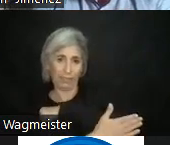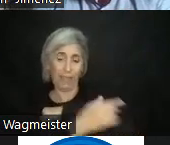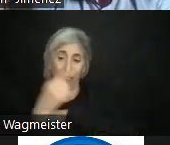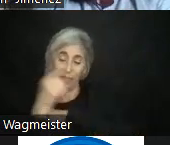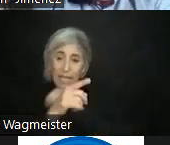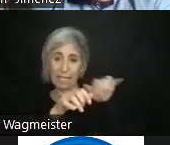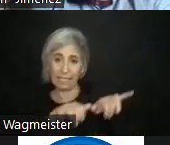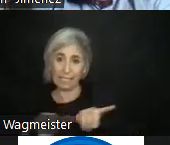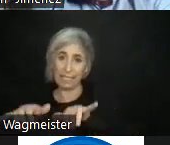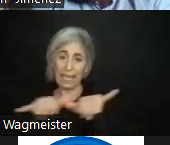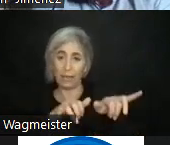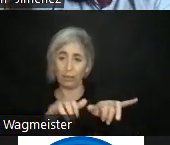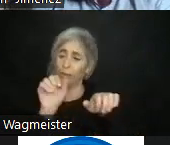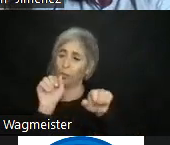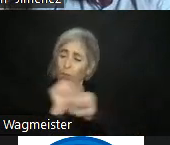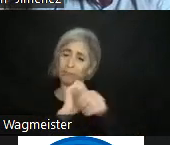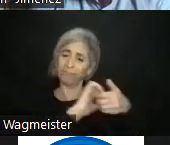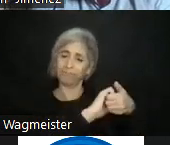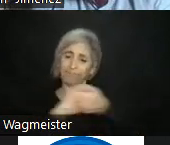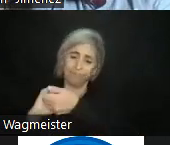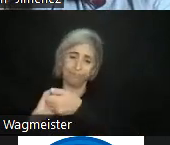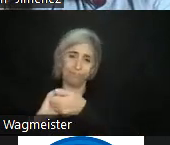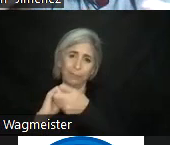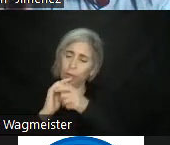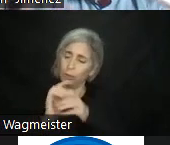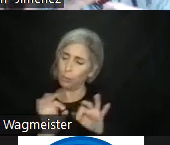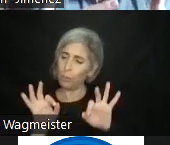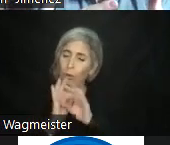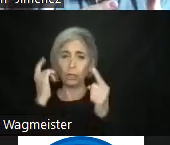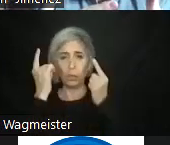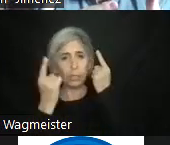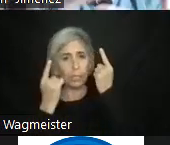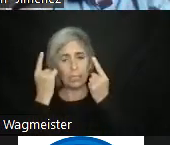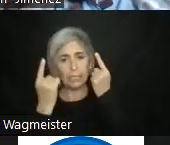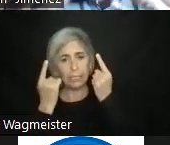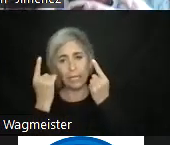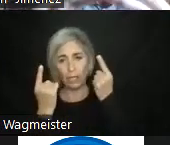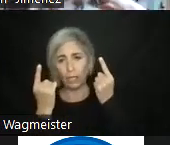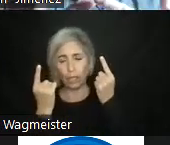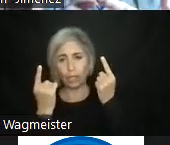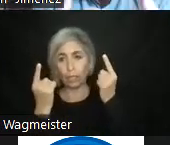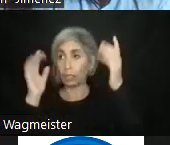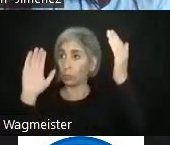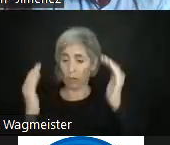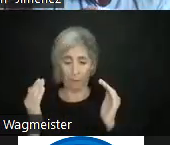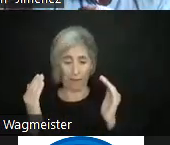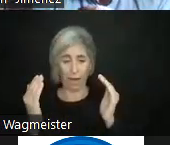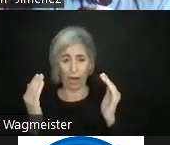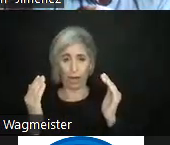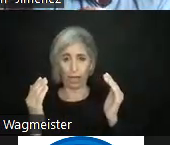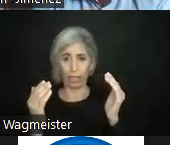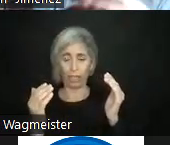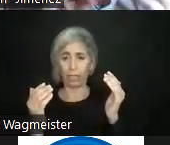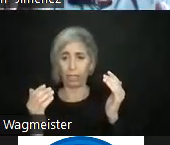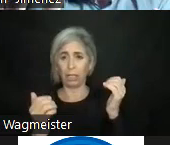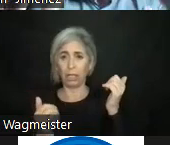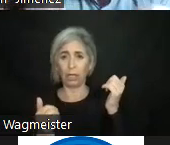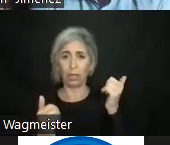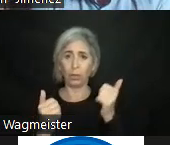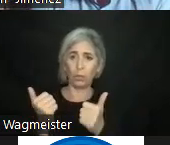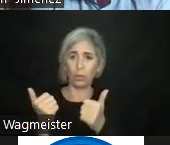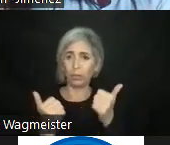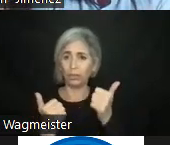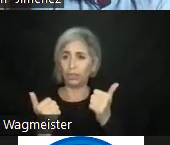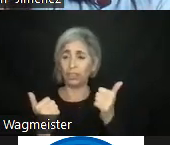complimentary. But it is important to consider to compare with the regulation in every country.